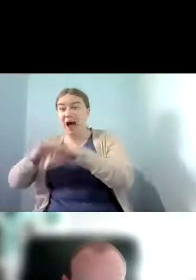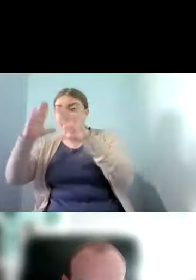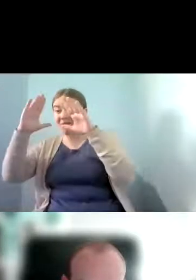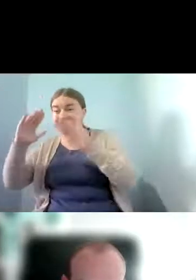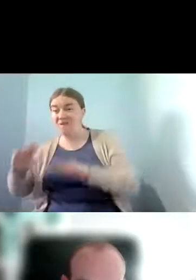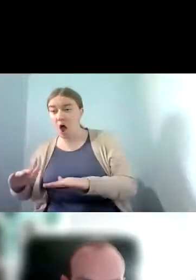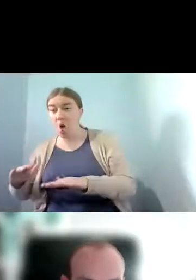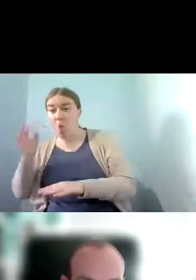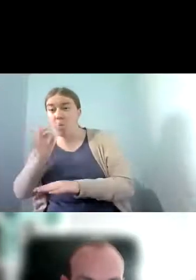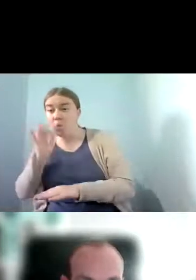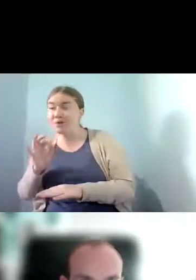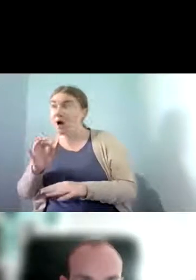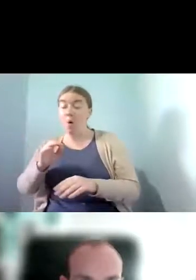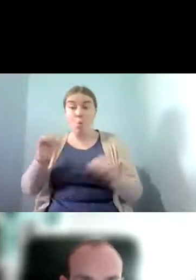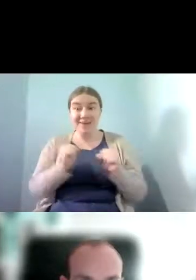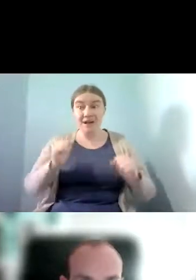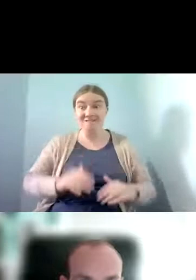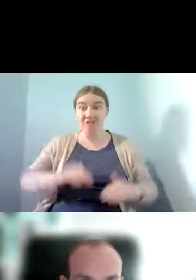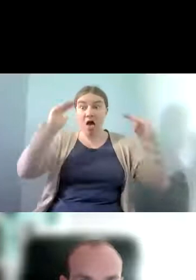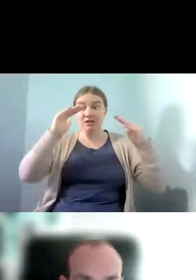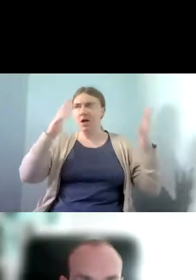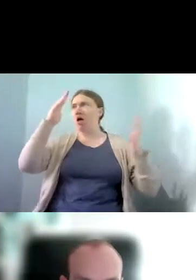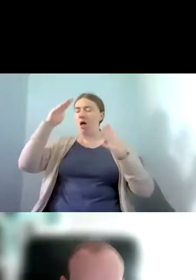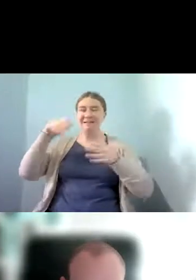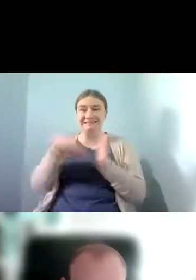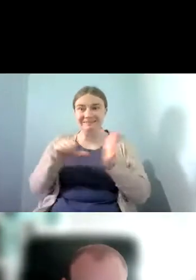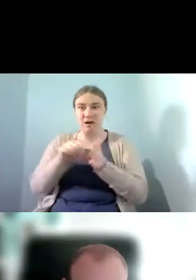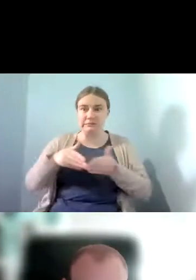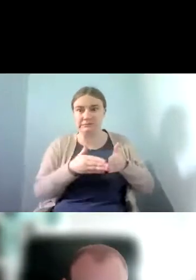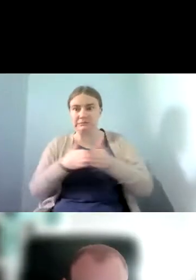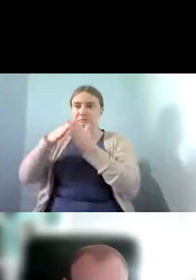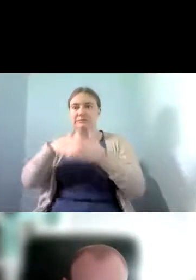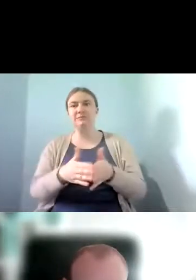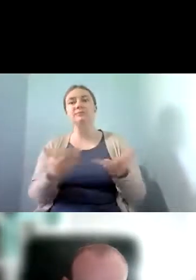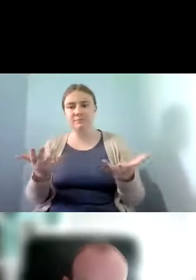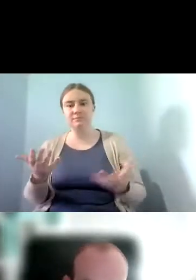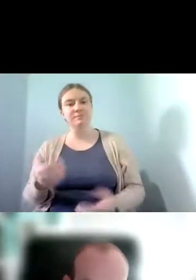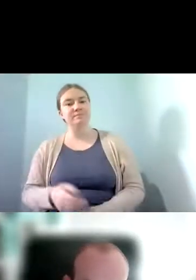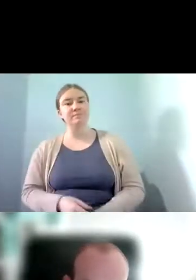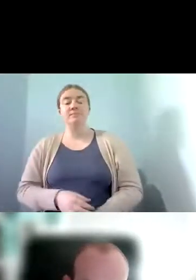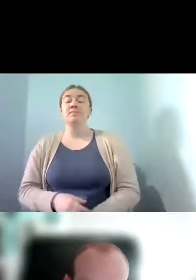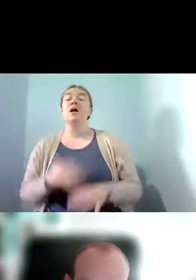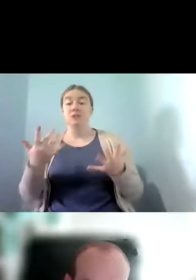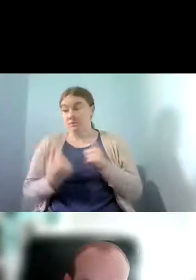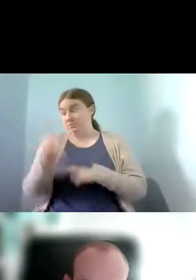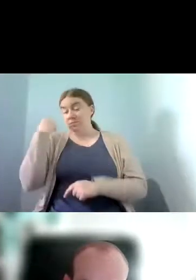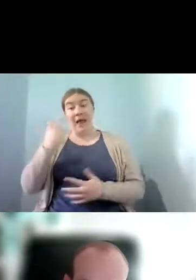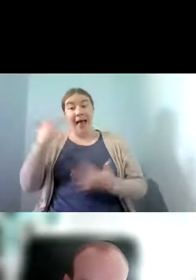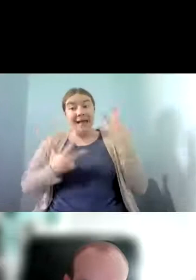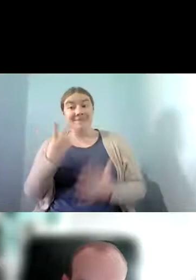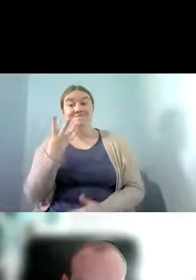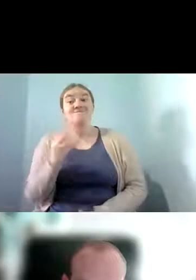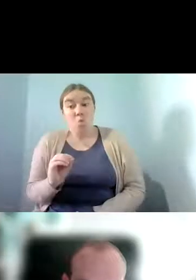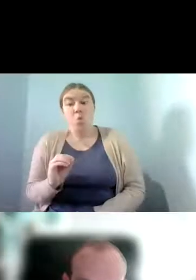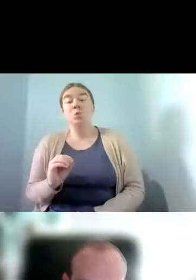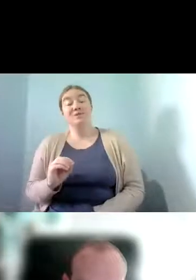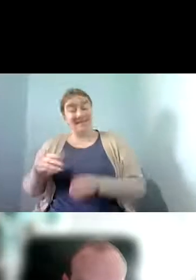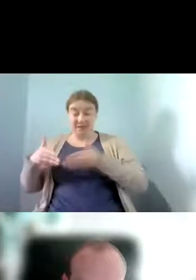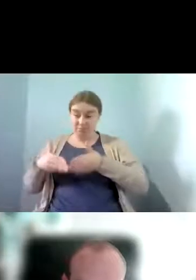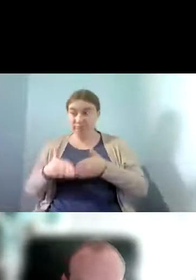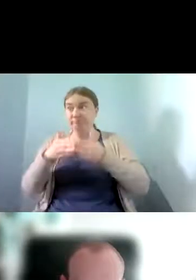winter in the 1840s navigation on the river severn was improved by the construction